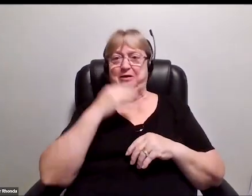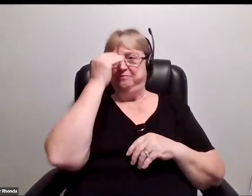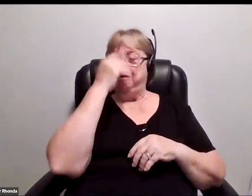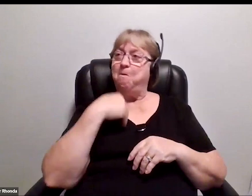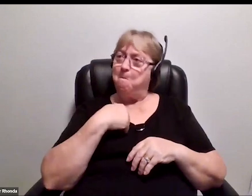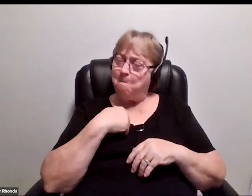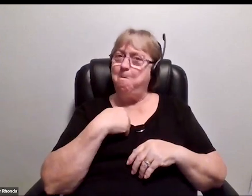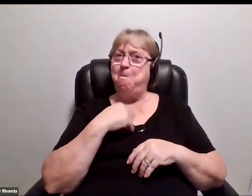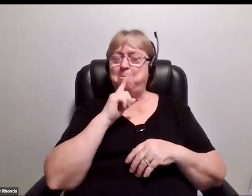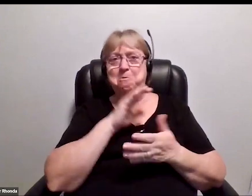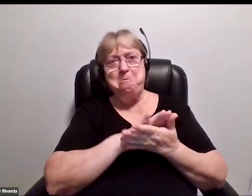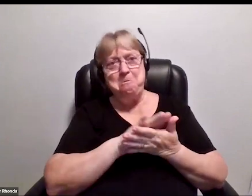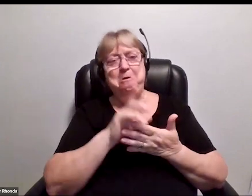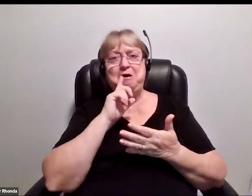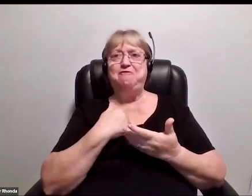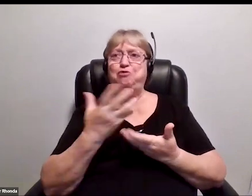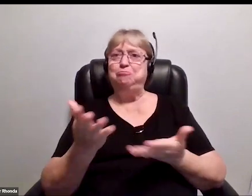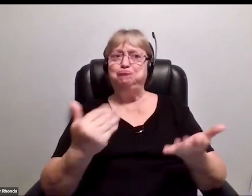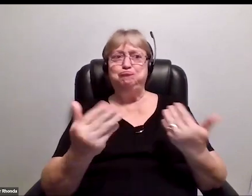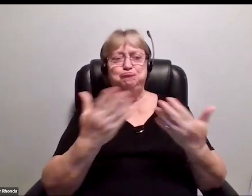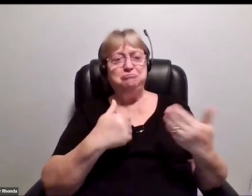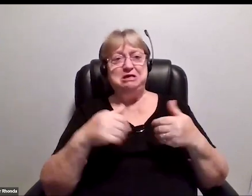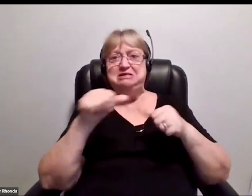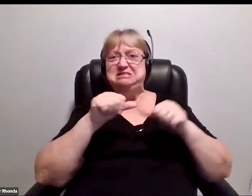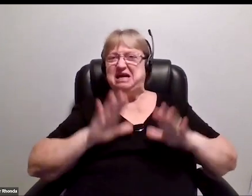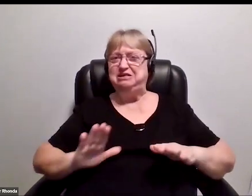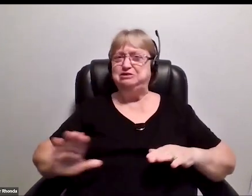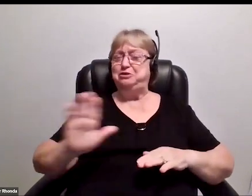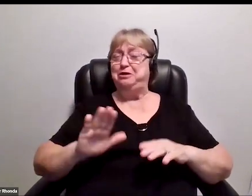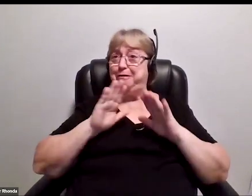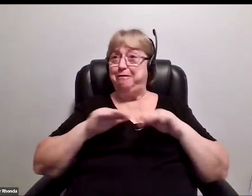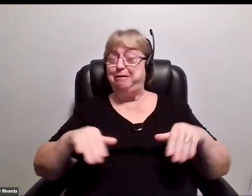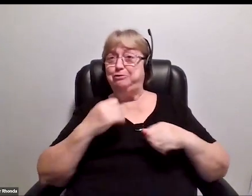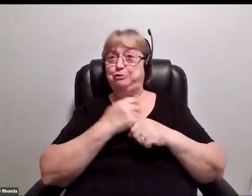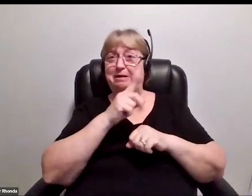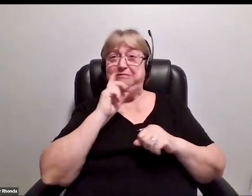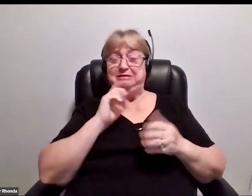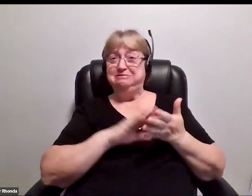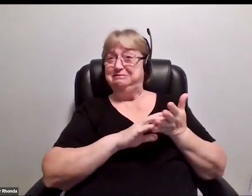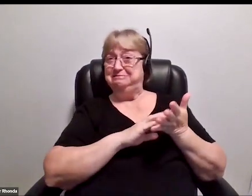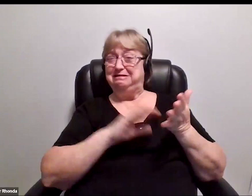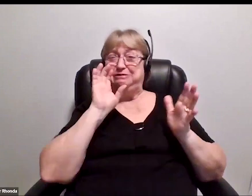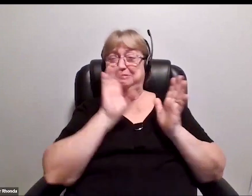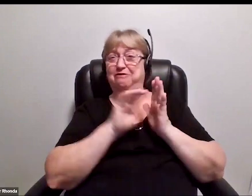if we engage sighted children to create these tactile images for their visually impaired peers.